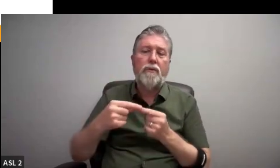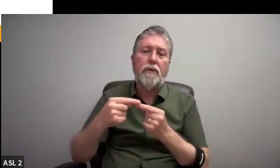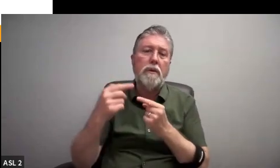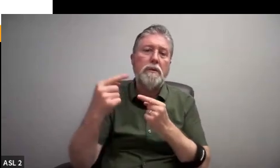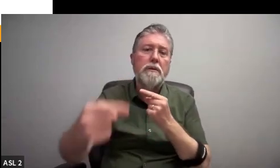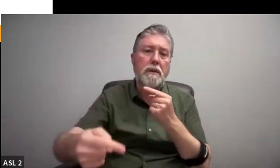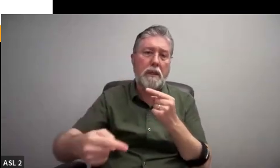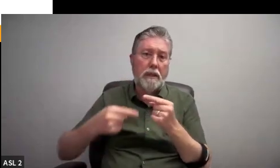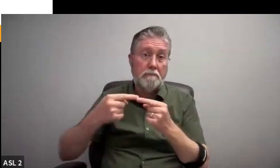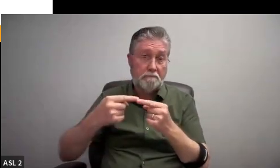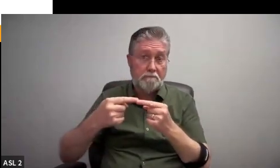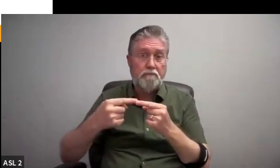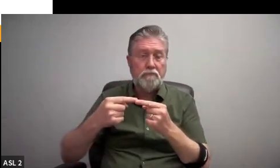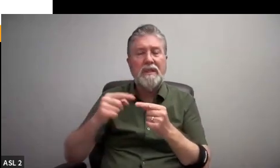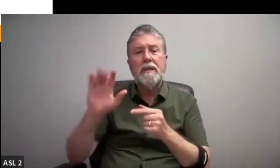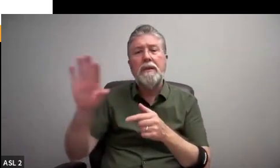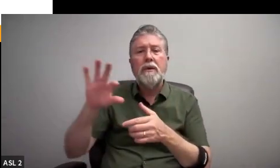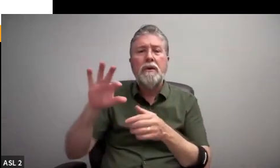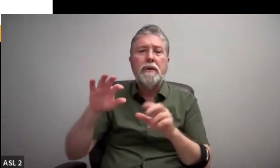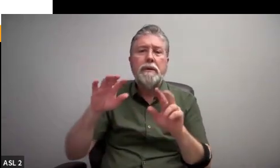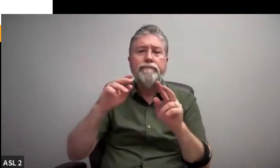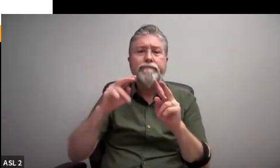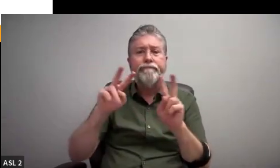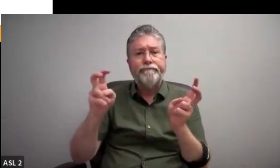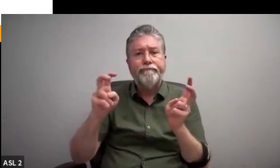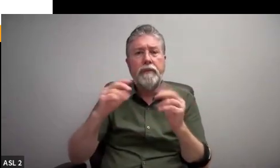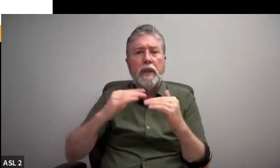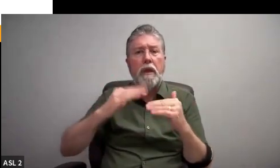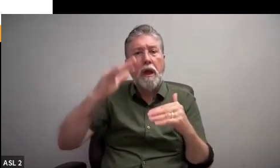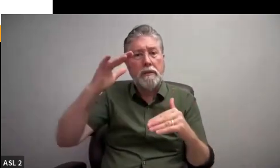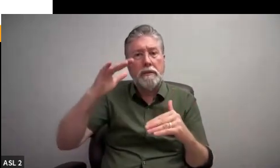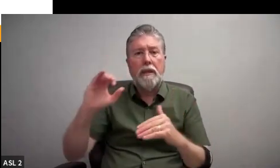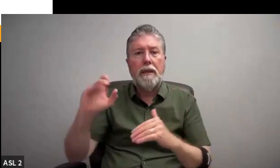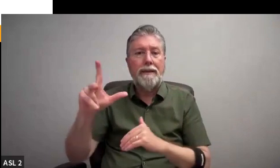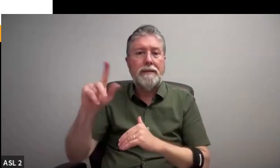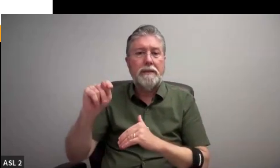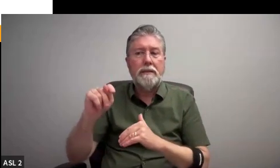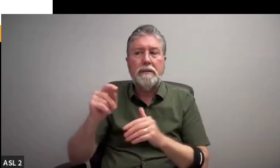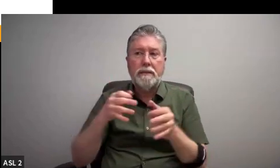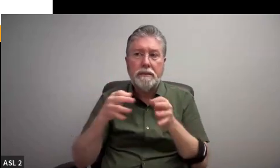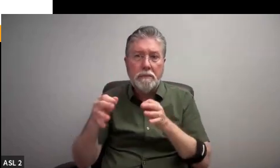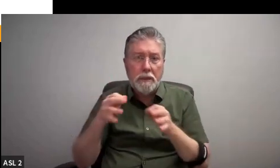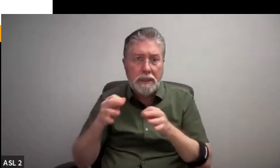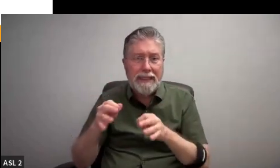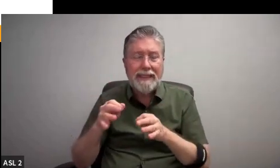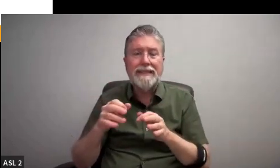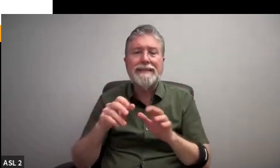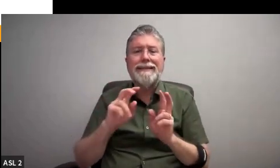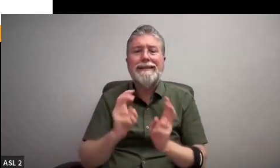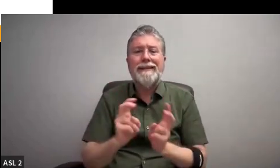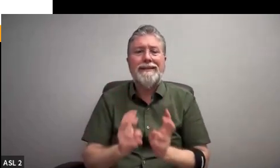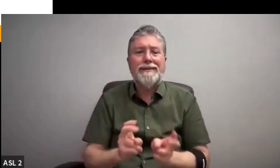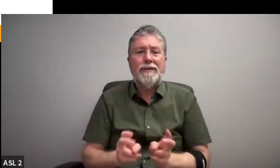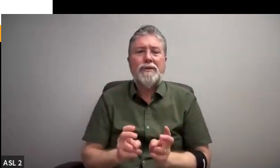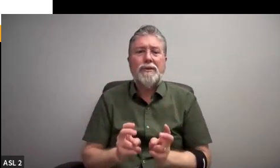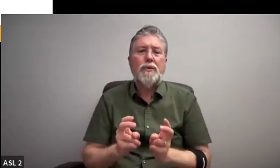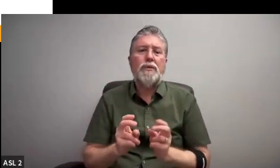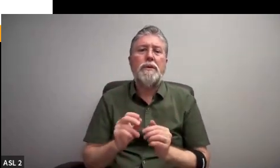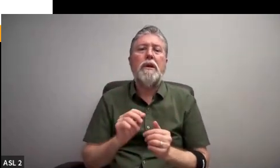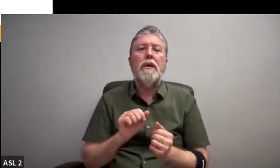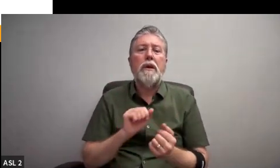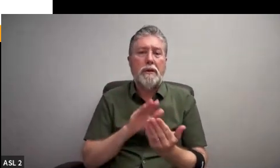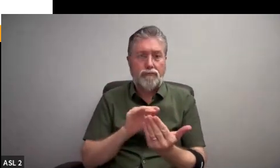The context sets the stage for the state plan and describes the issues addressed in the remainder